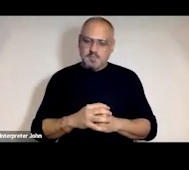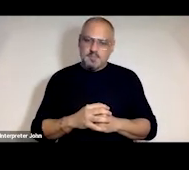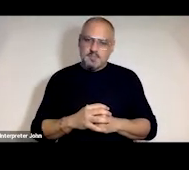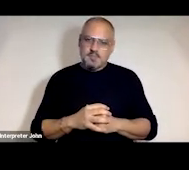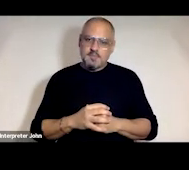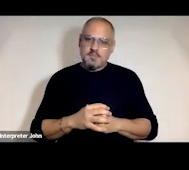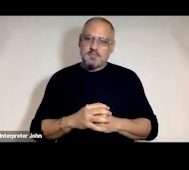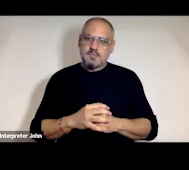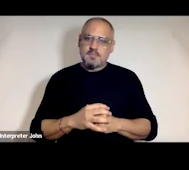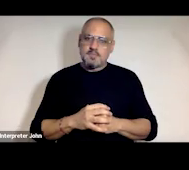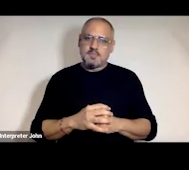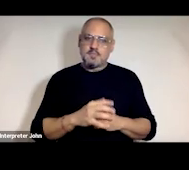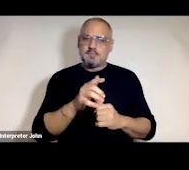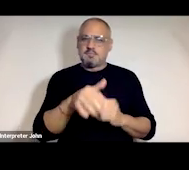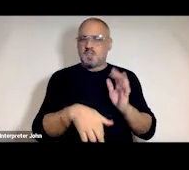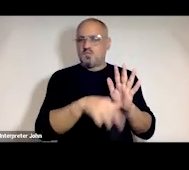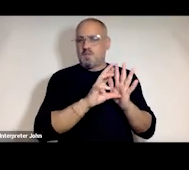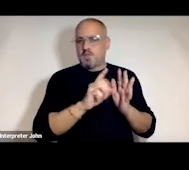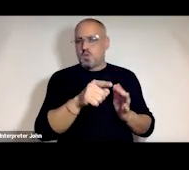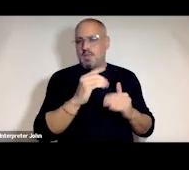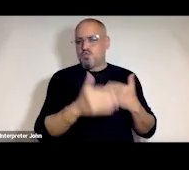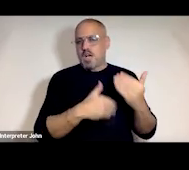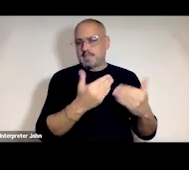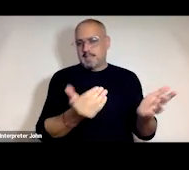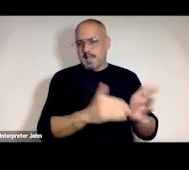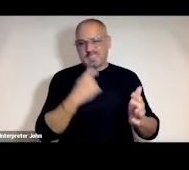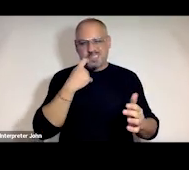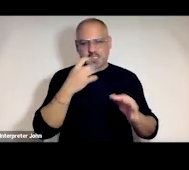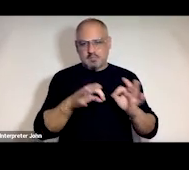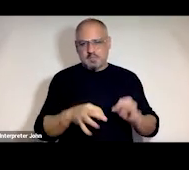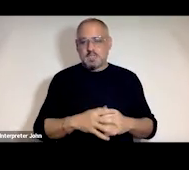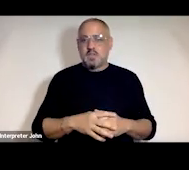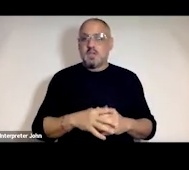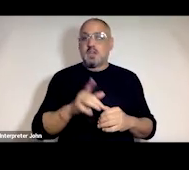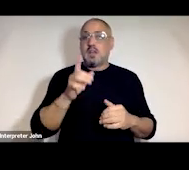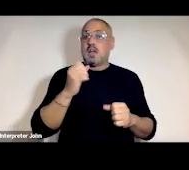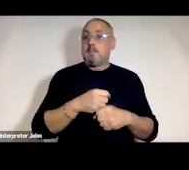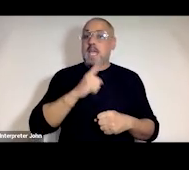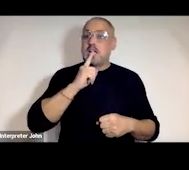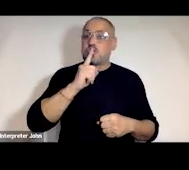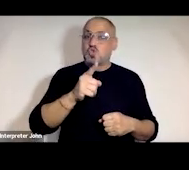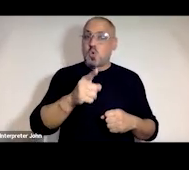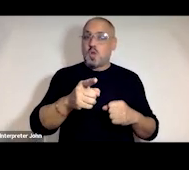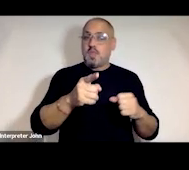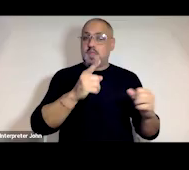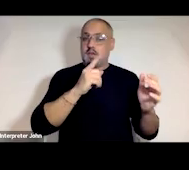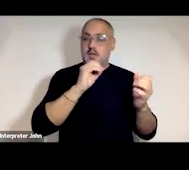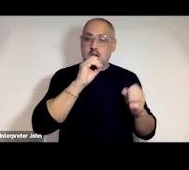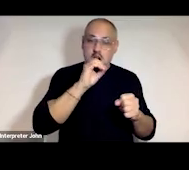So this reviews that process again. Make sure to record your confirmation number and print it